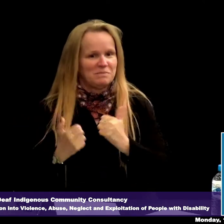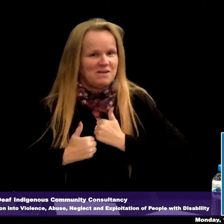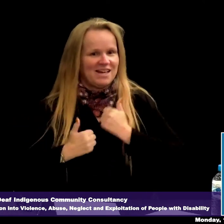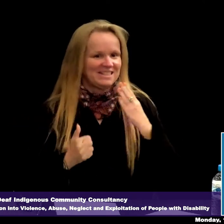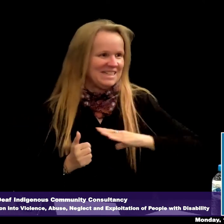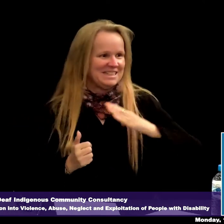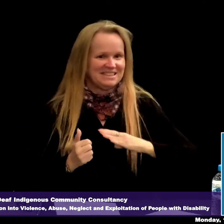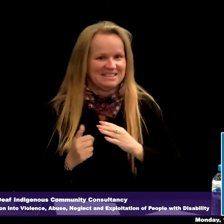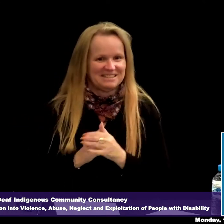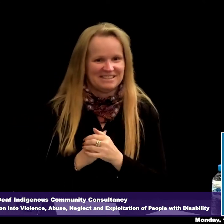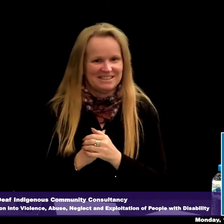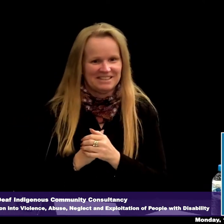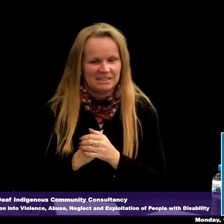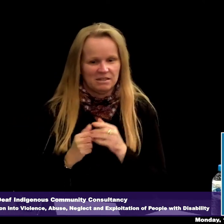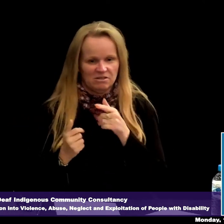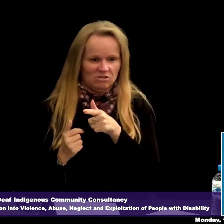it really didn't fit my needs at the time.